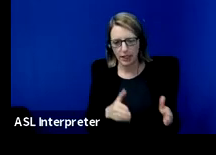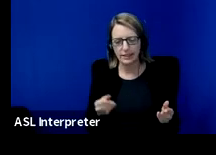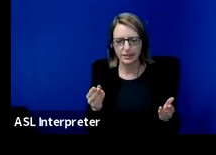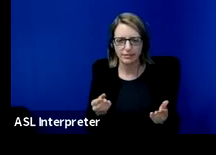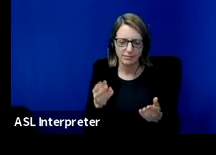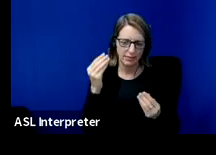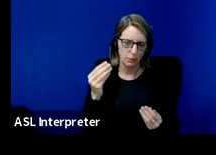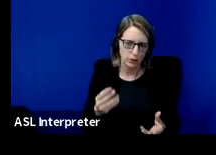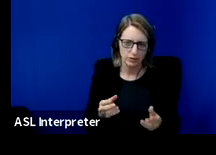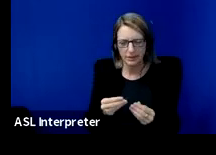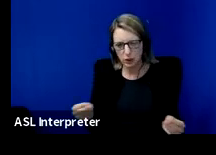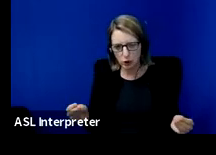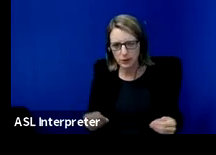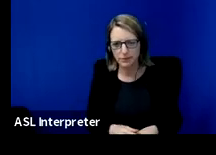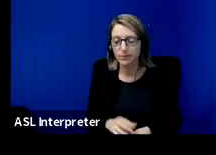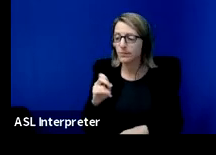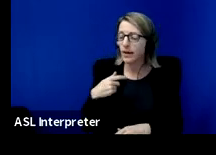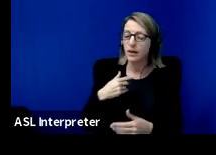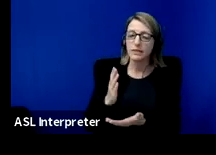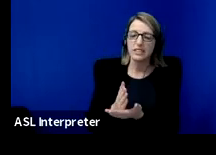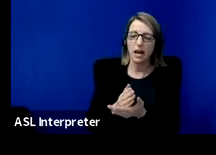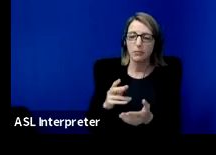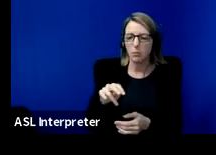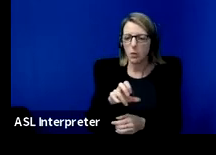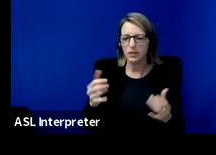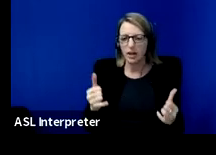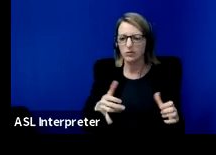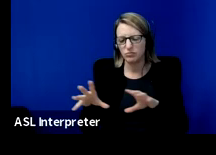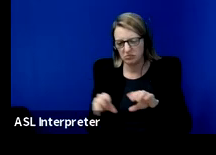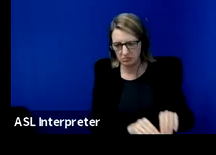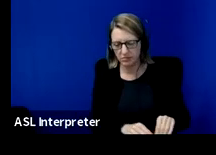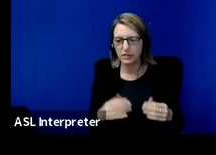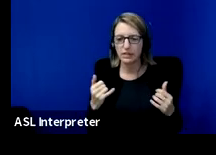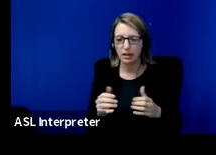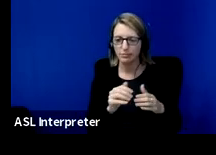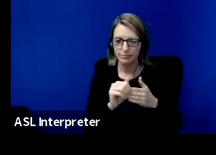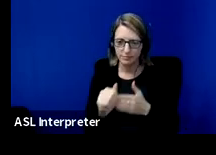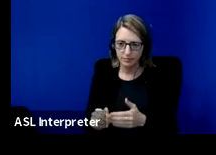ESD 113 - Andrew Hickman: Okay, I'm going to stop sharing the results and we'll get back to our learning management. Yes.